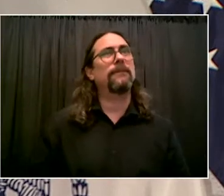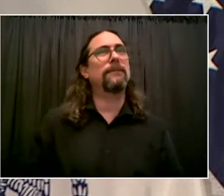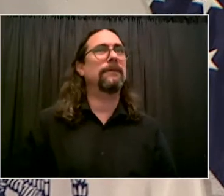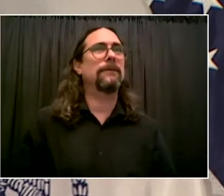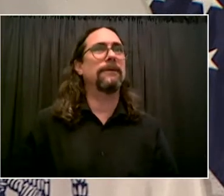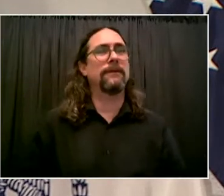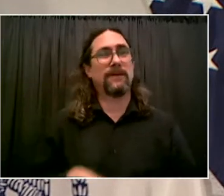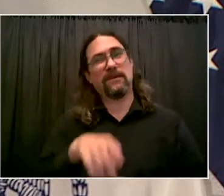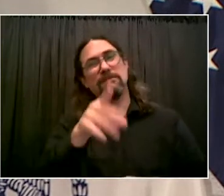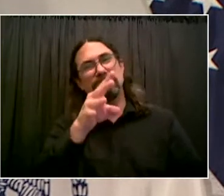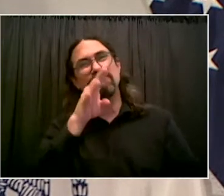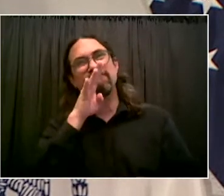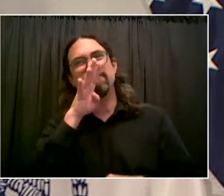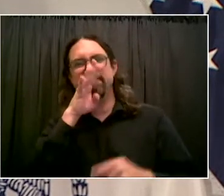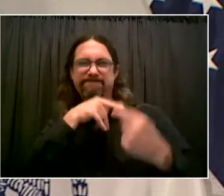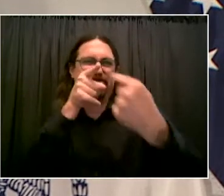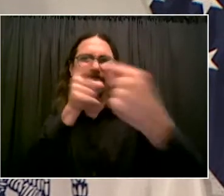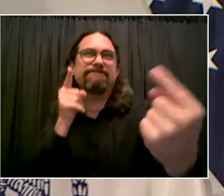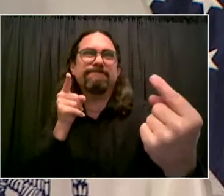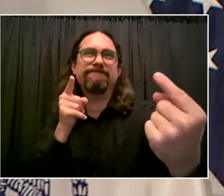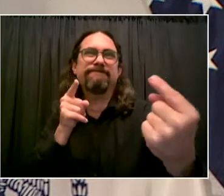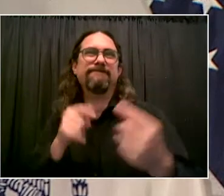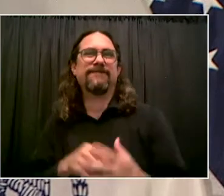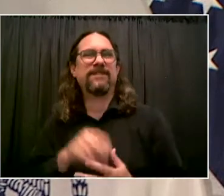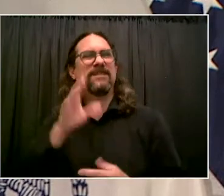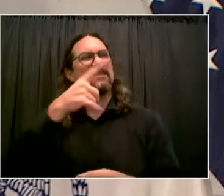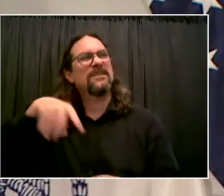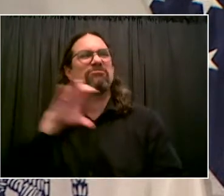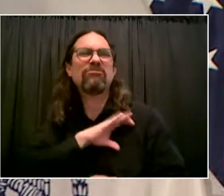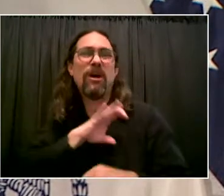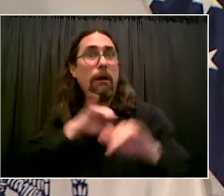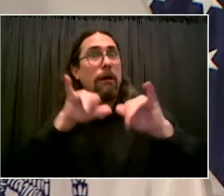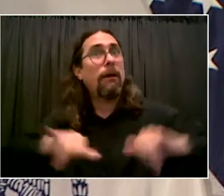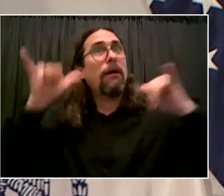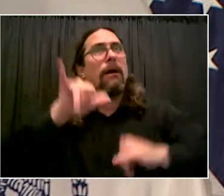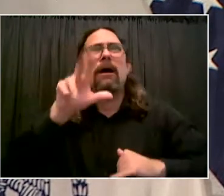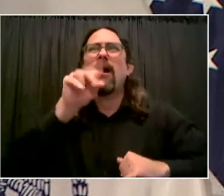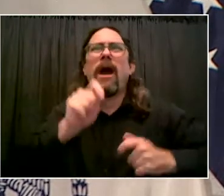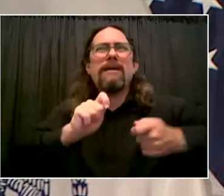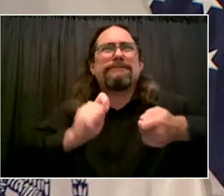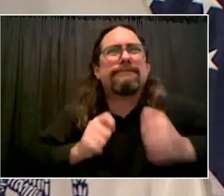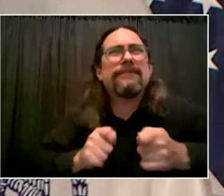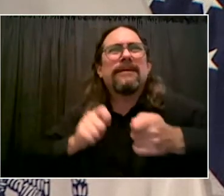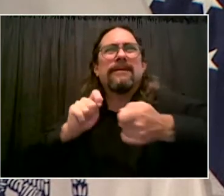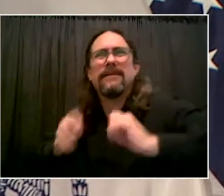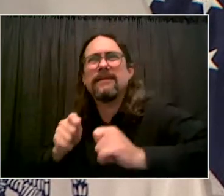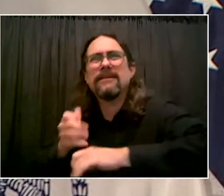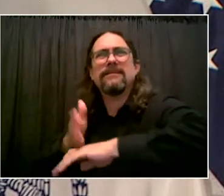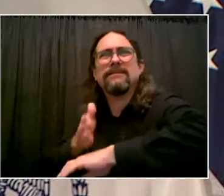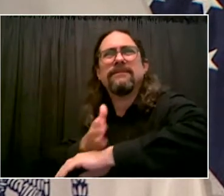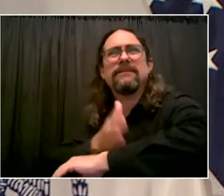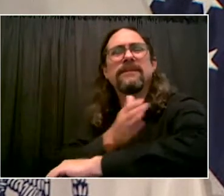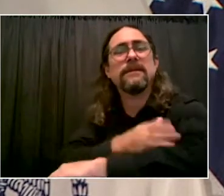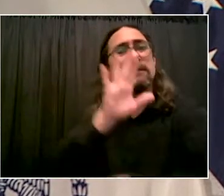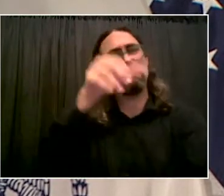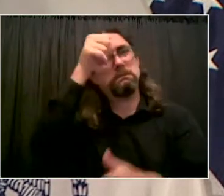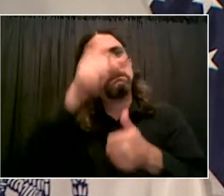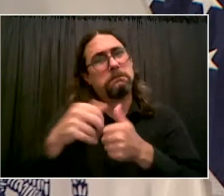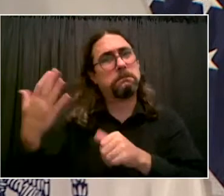CHANGING. WE WENT OVER IN GREAT DETAIL JUST A WEEK OR MORE AGO, JUNE,